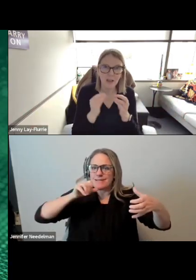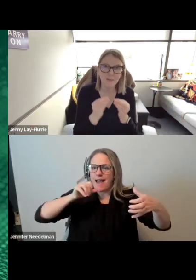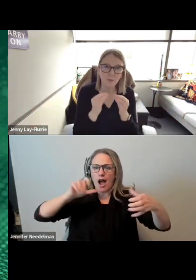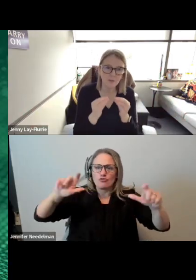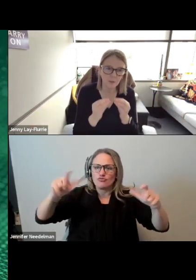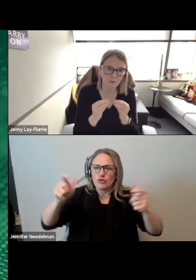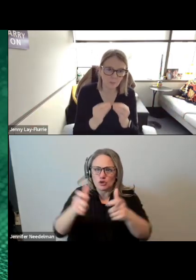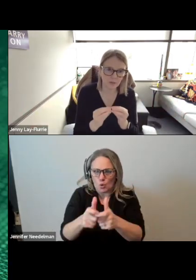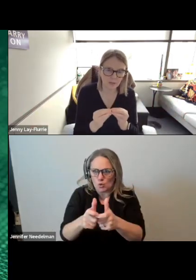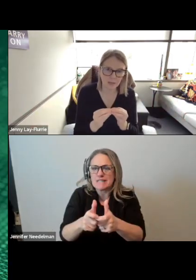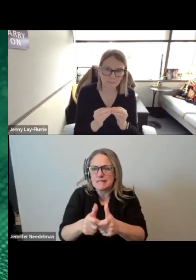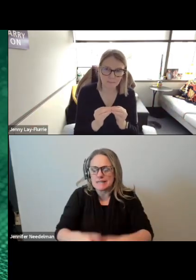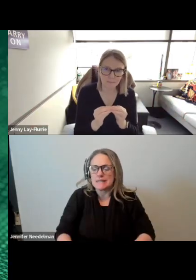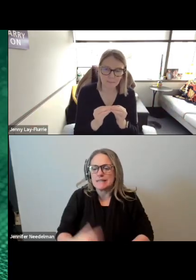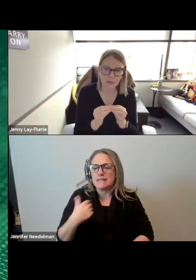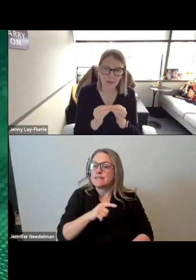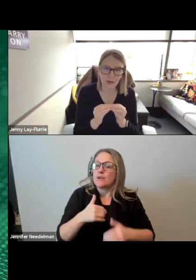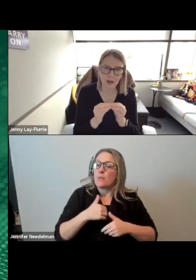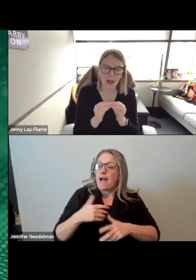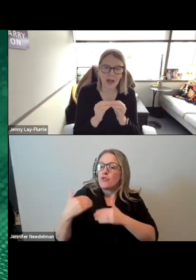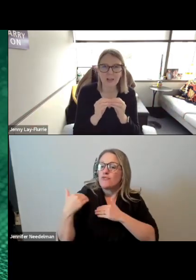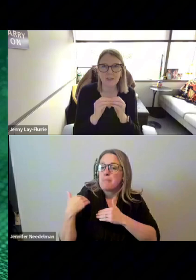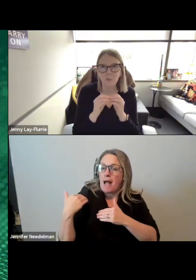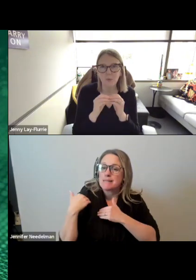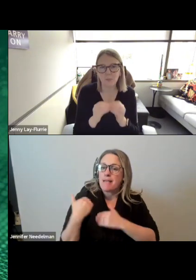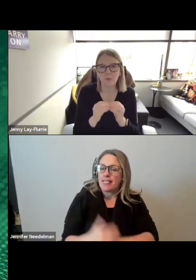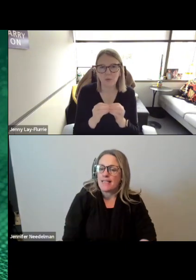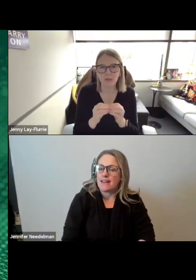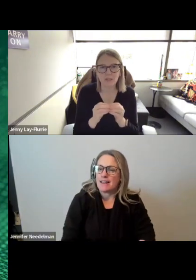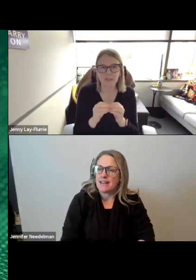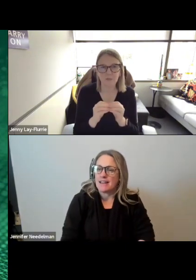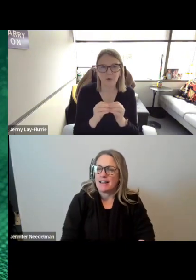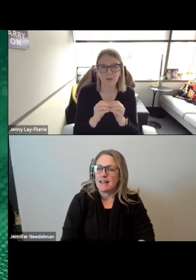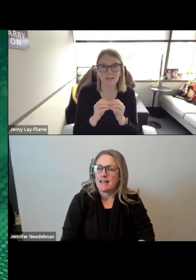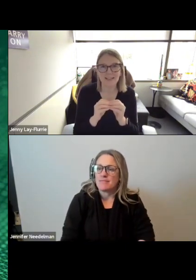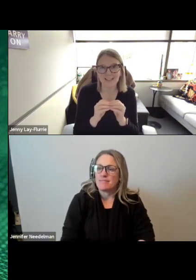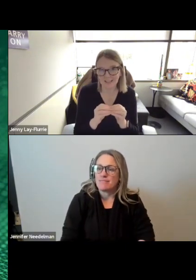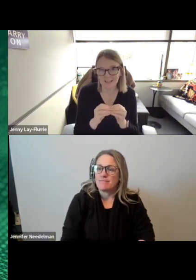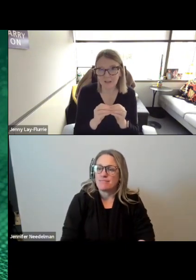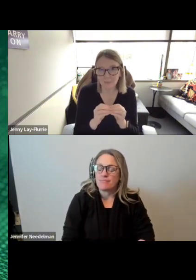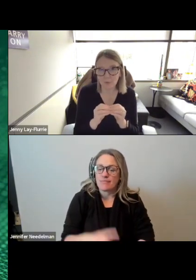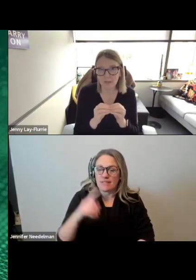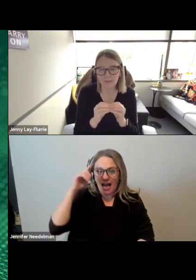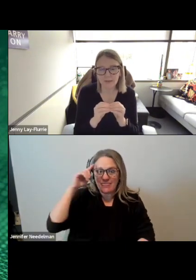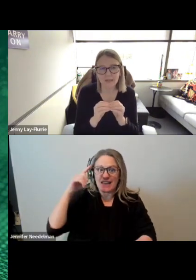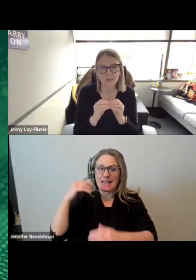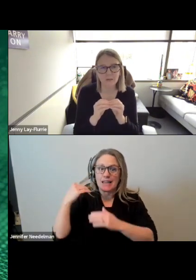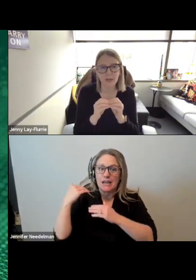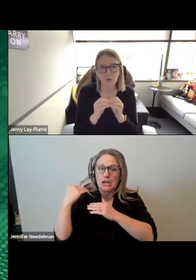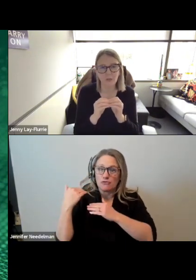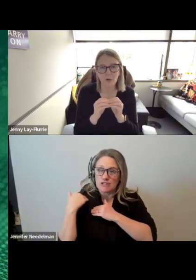So we have a responsibility and I think the responsibility is for us to lean into this moment to make sure